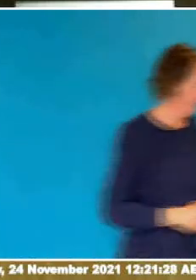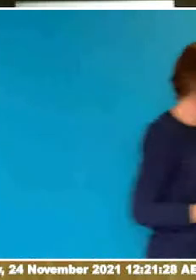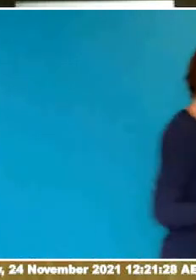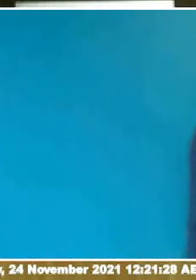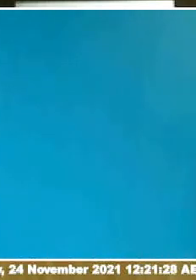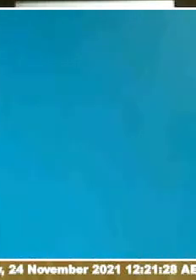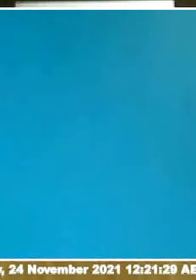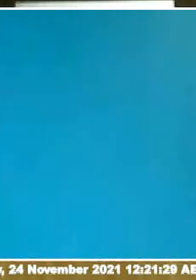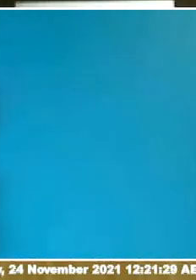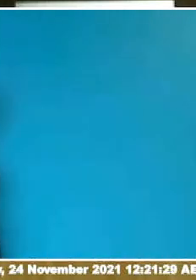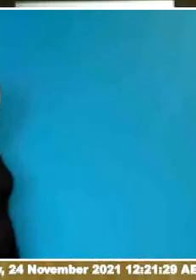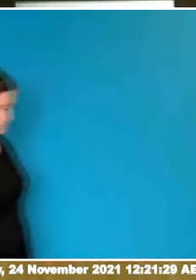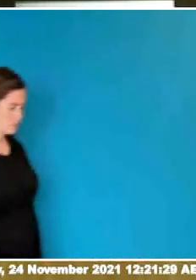But that is an ongoing challenge.